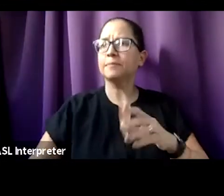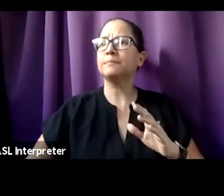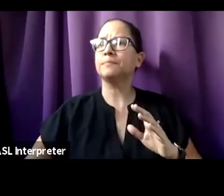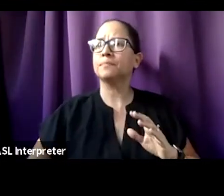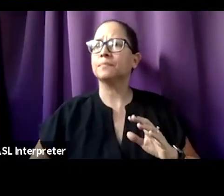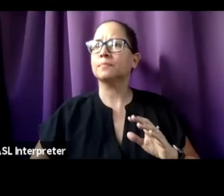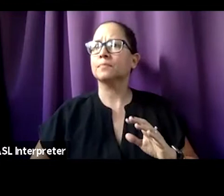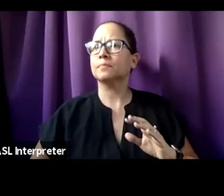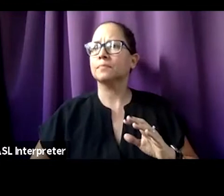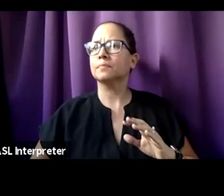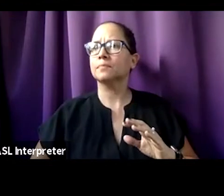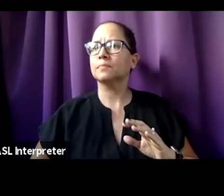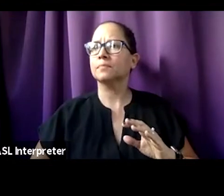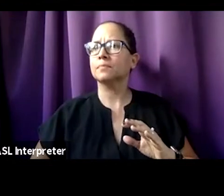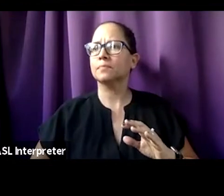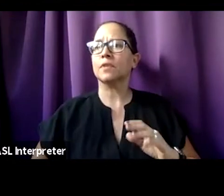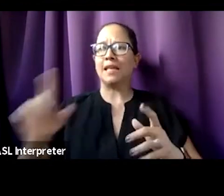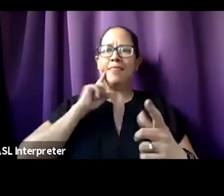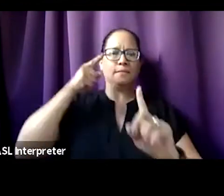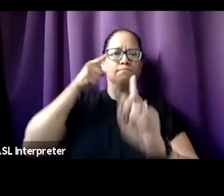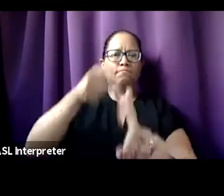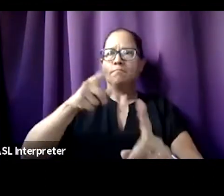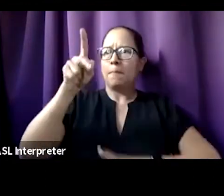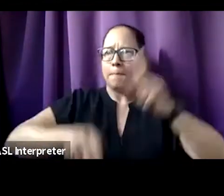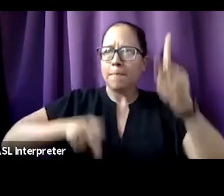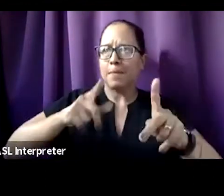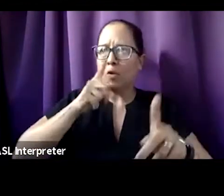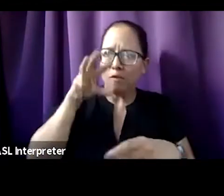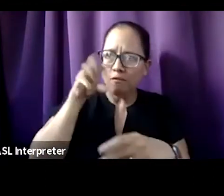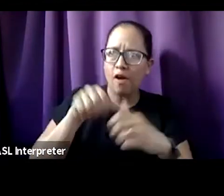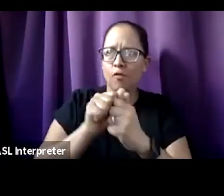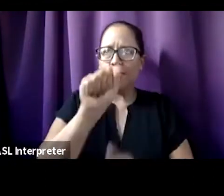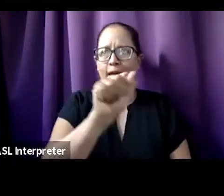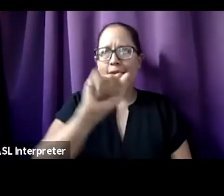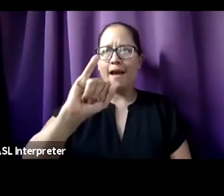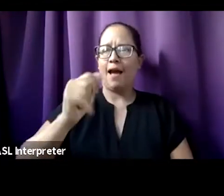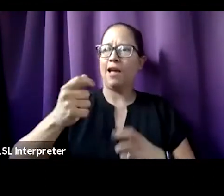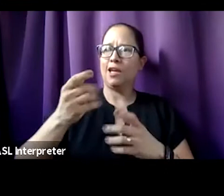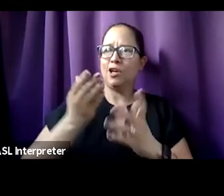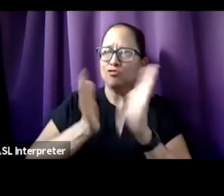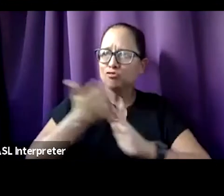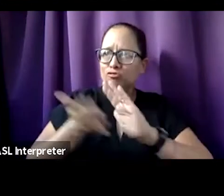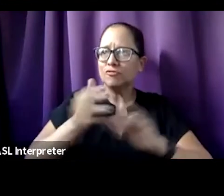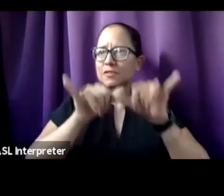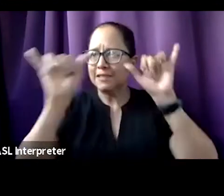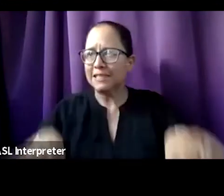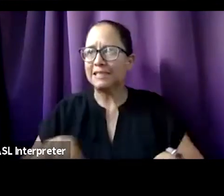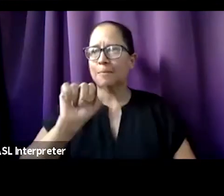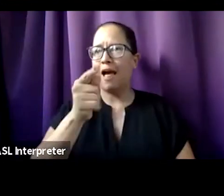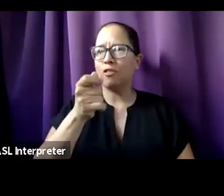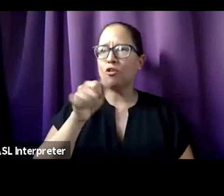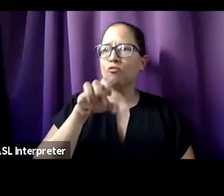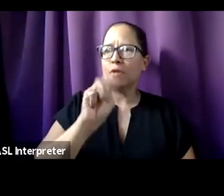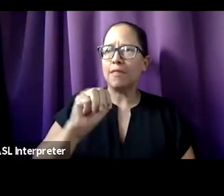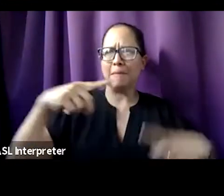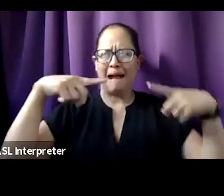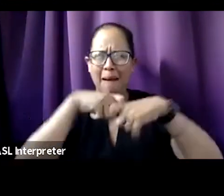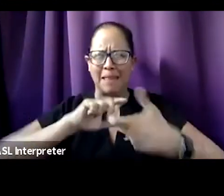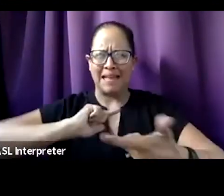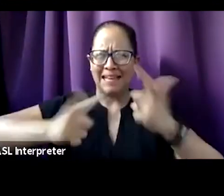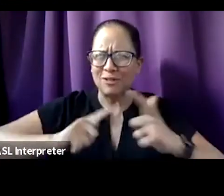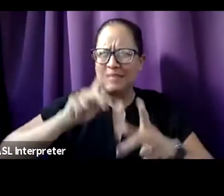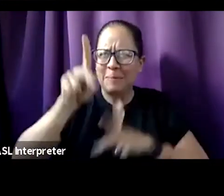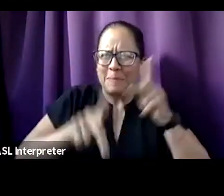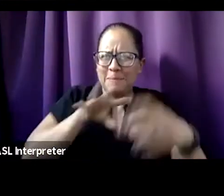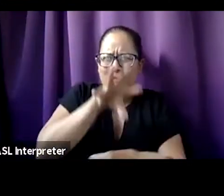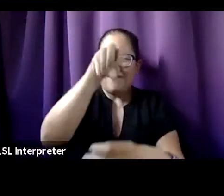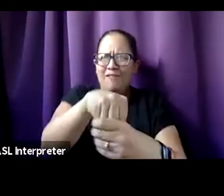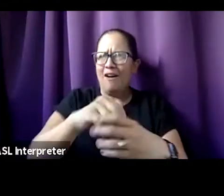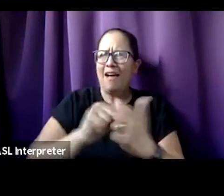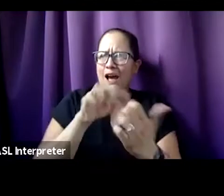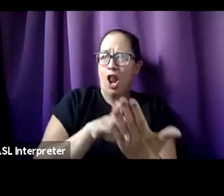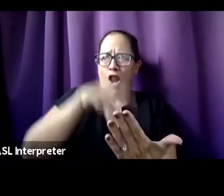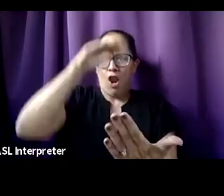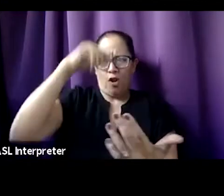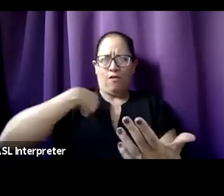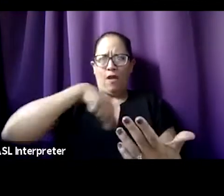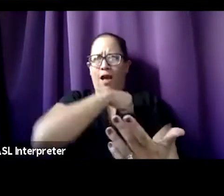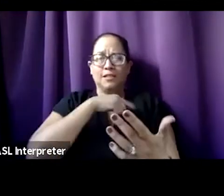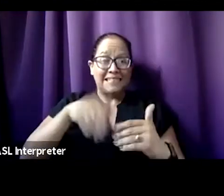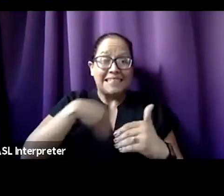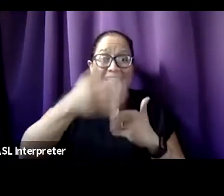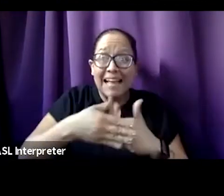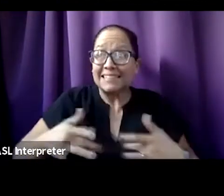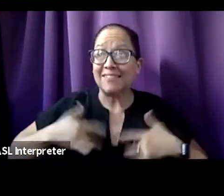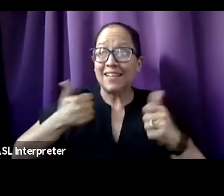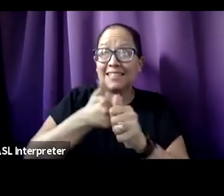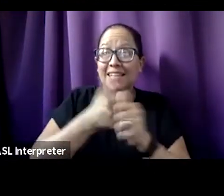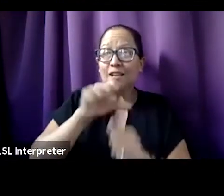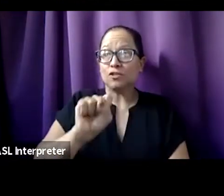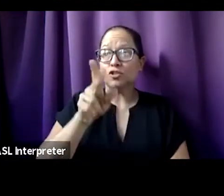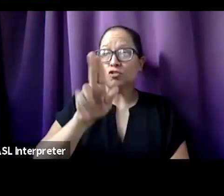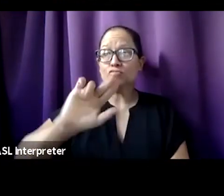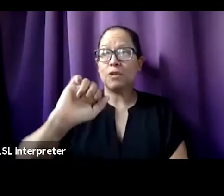On September 29 at our website at just dash infrared, that illinois.edu, a link has been added to the chat. And you can see our full, full calendar of talks and last spring semesters recordings there, too.